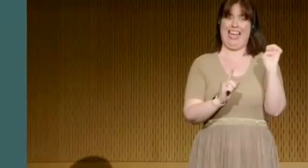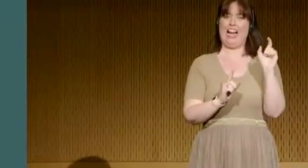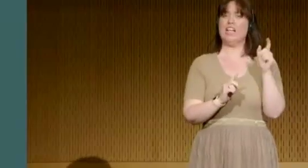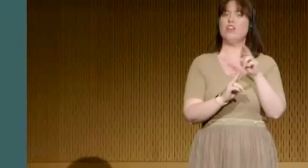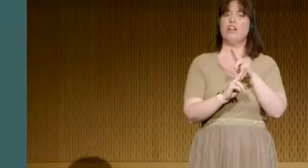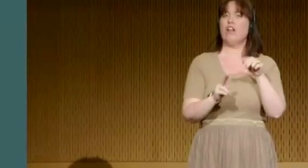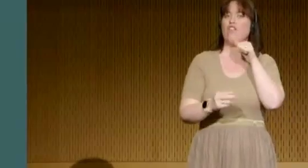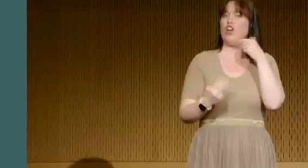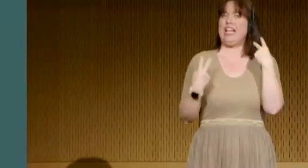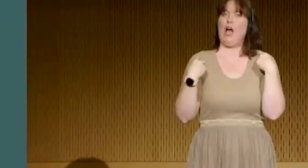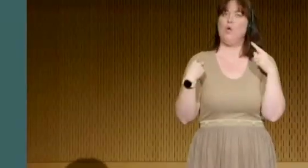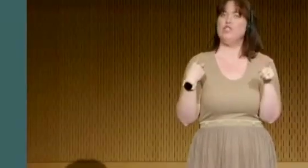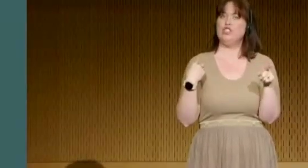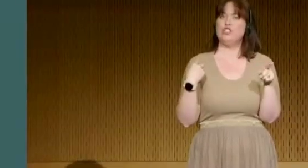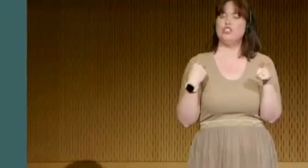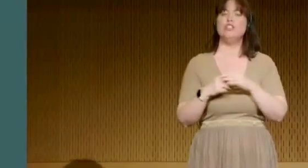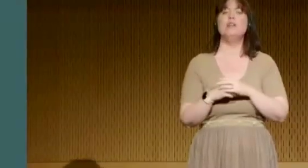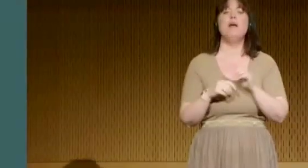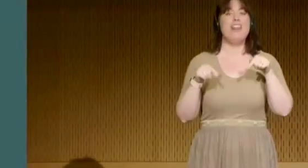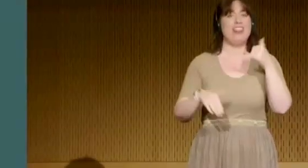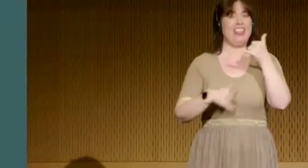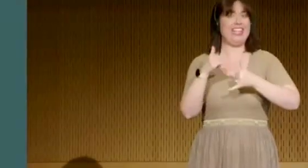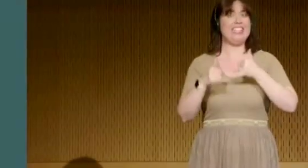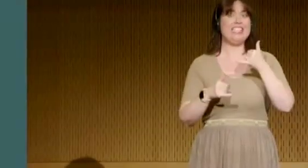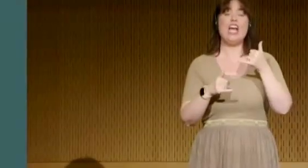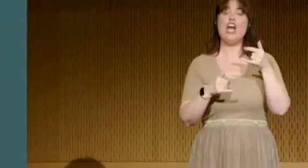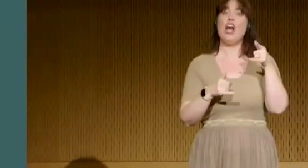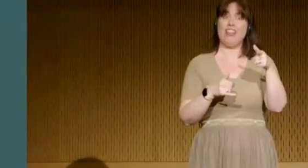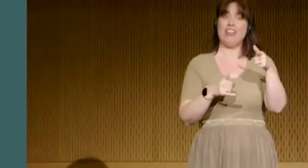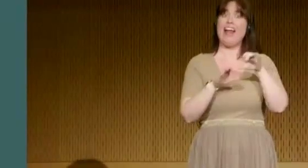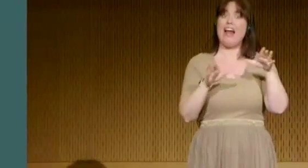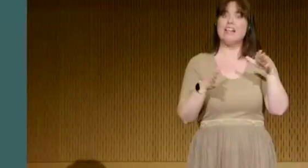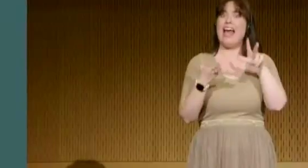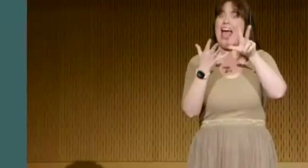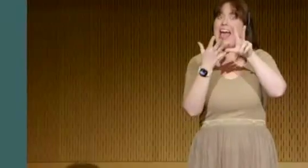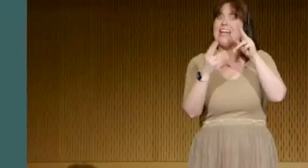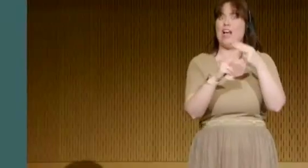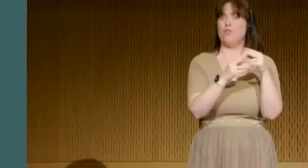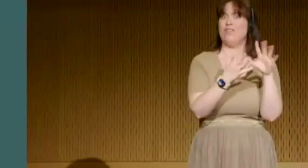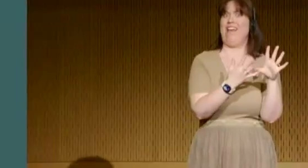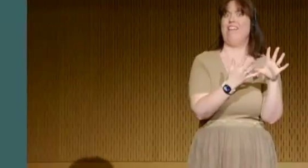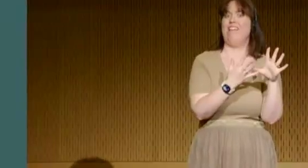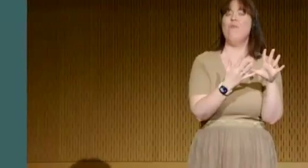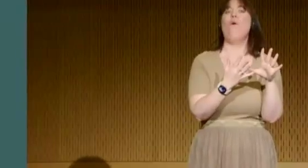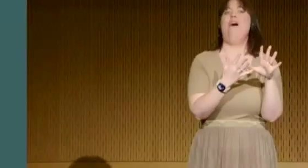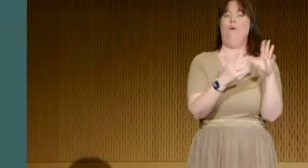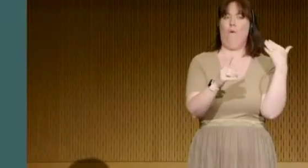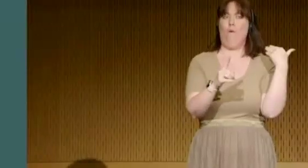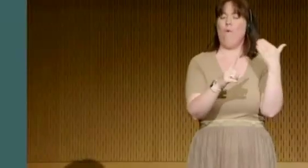first language this year that class it's eight out of 10 so it has changed hugely in the last five